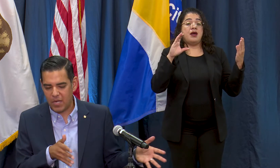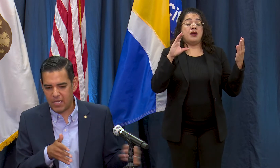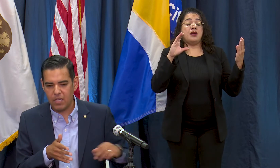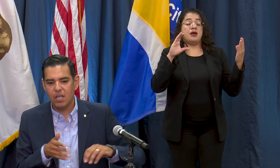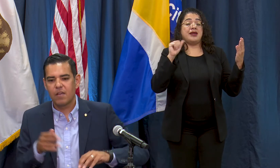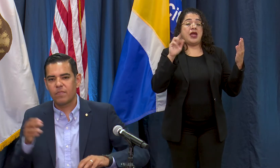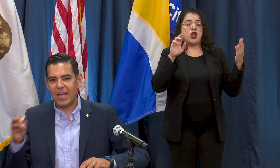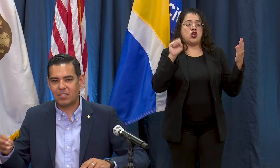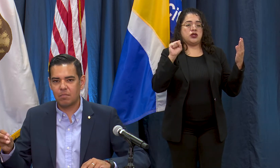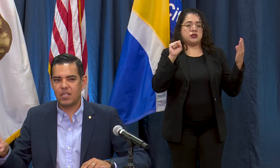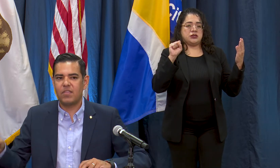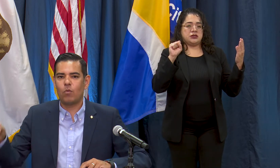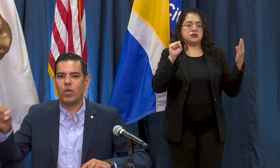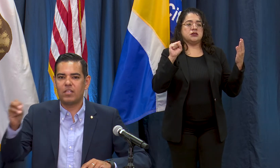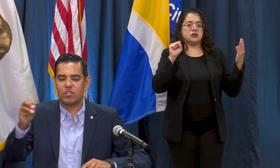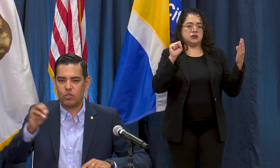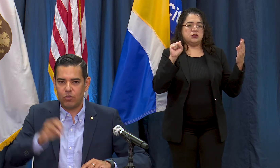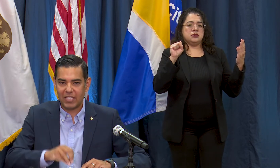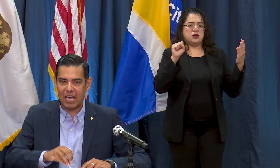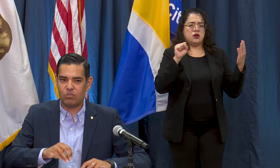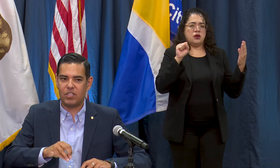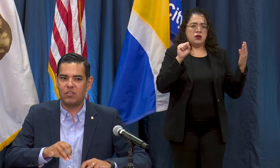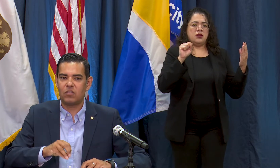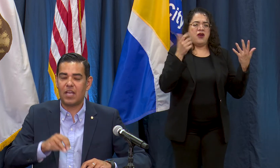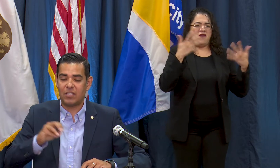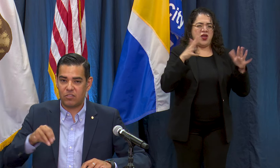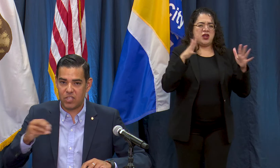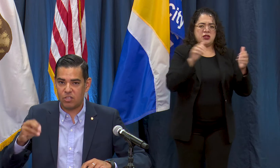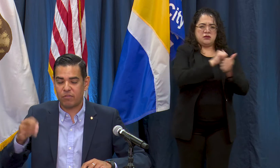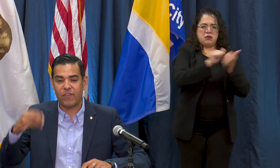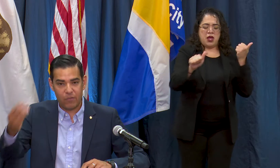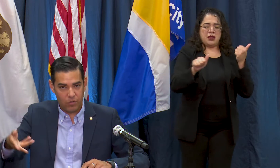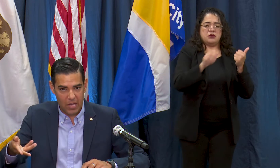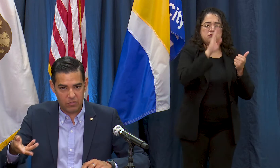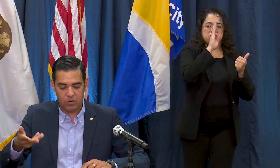money that's the money that went to the counties and to cities over 500,000